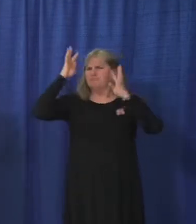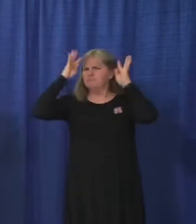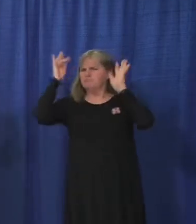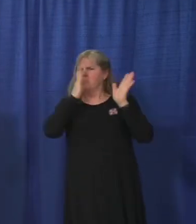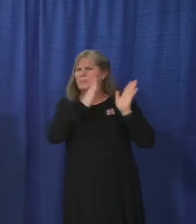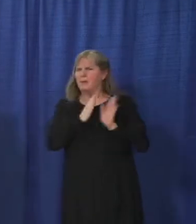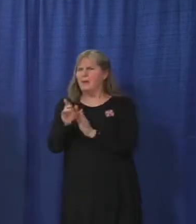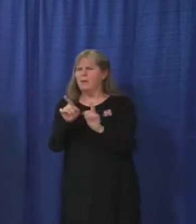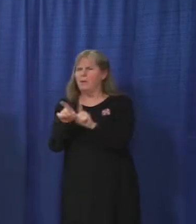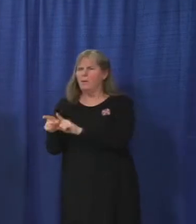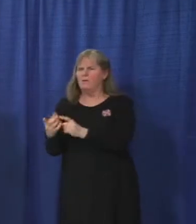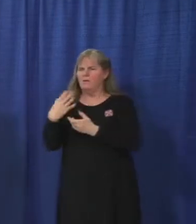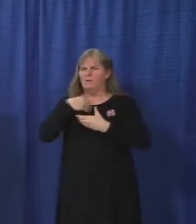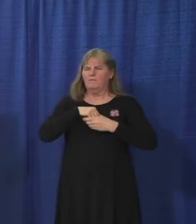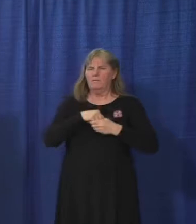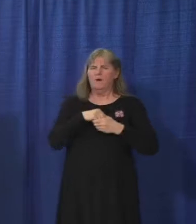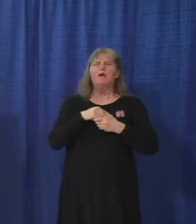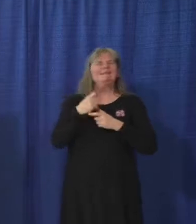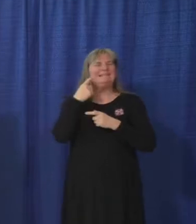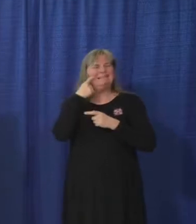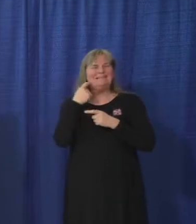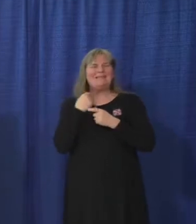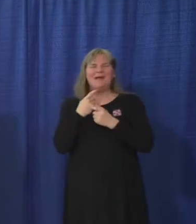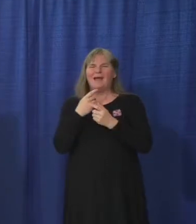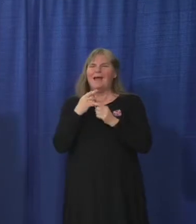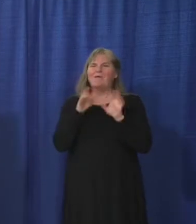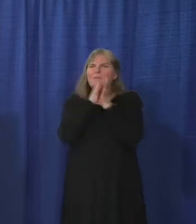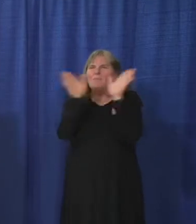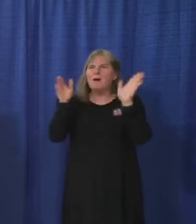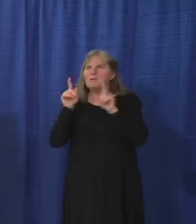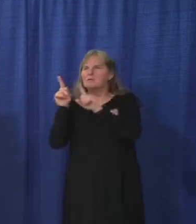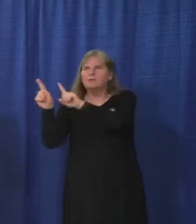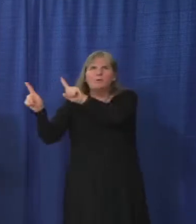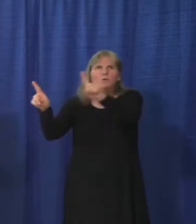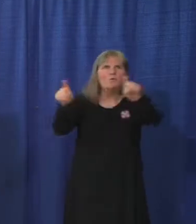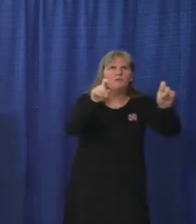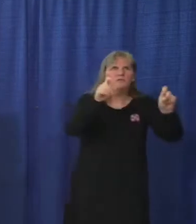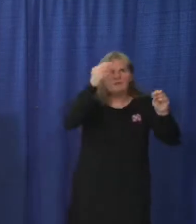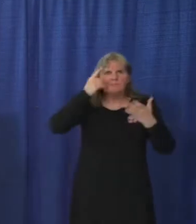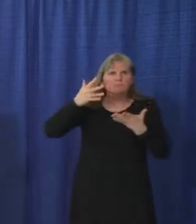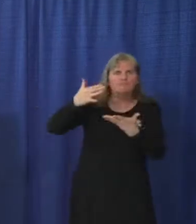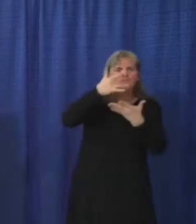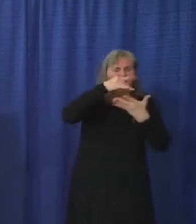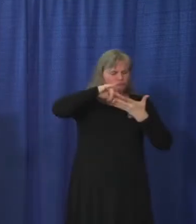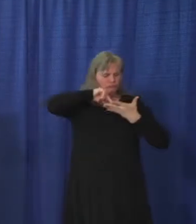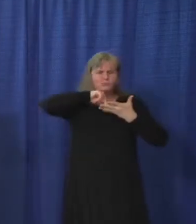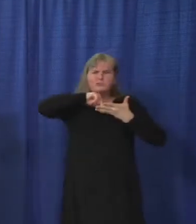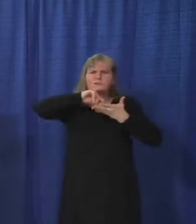on that plan. Some other areas to focus on economic diversification will include renewable energy,